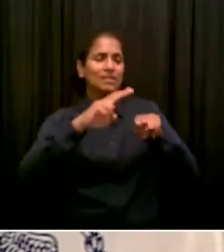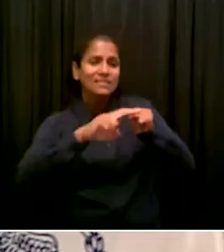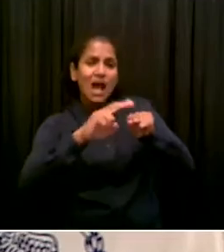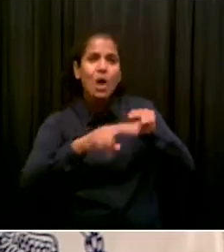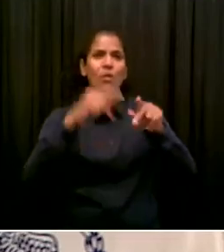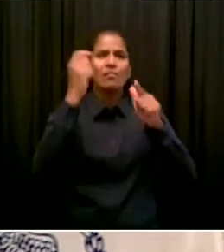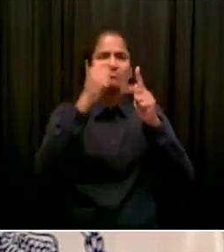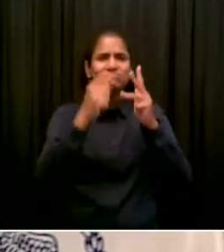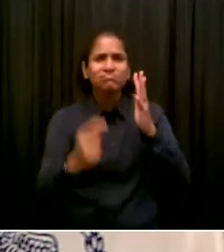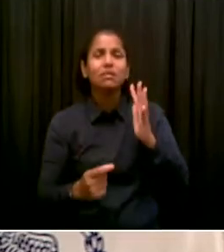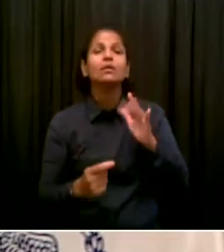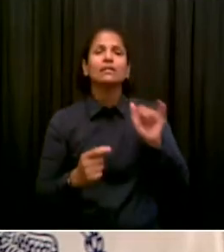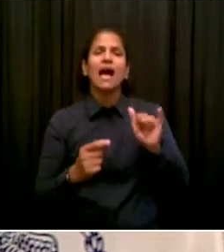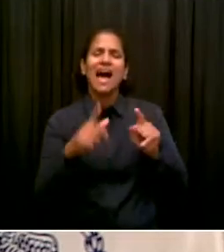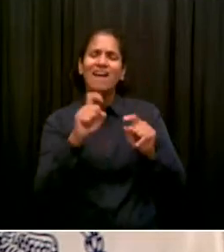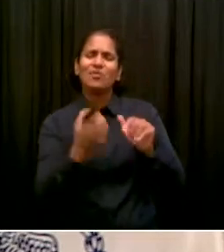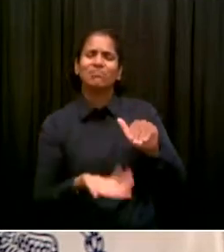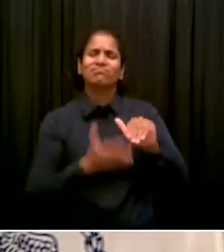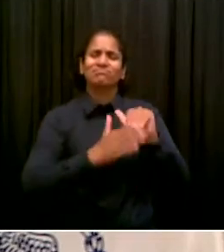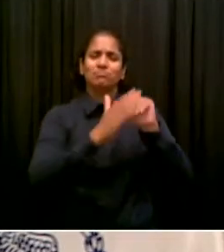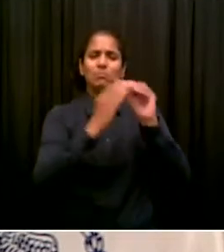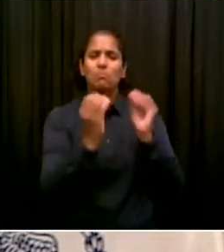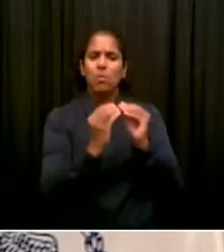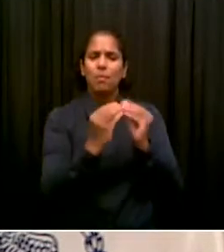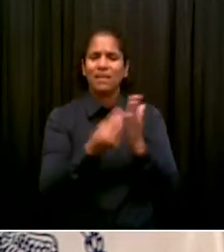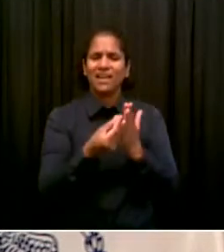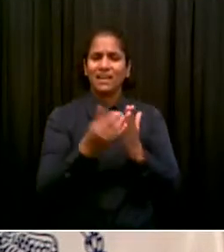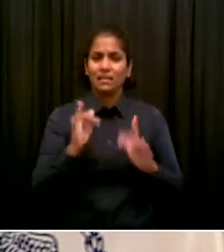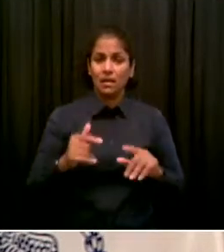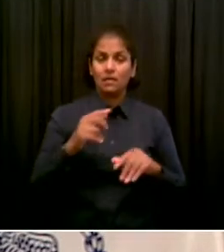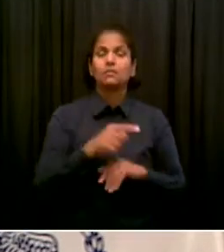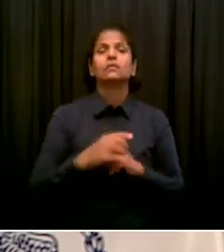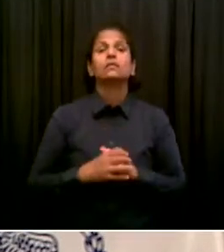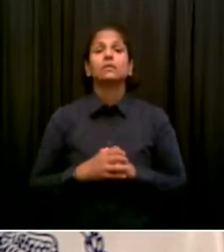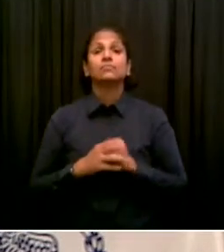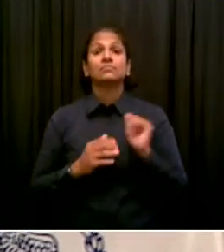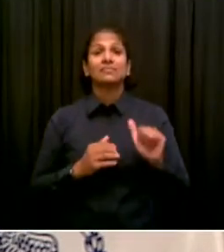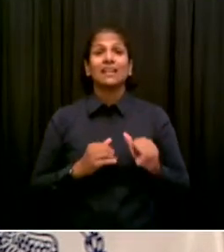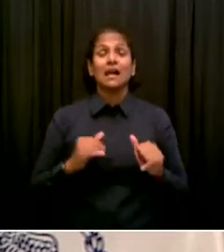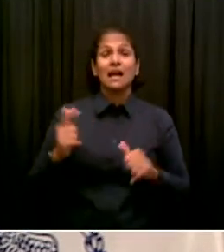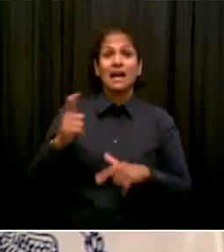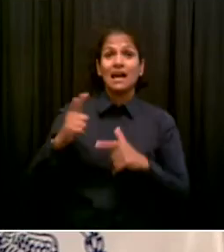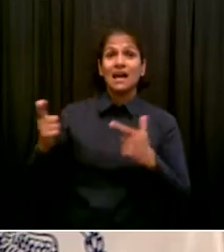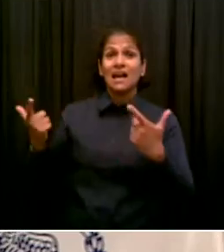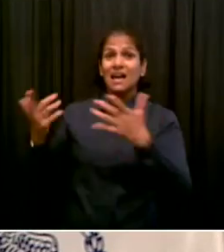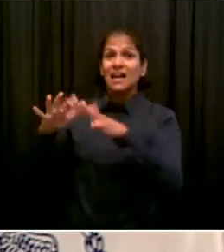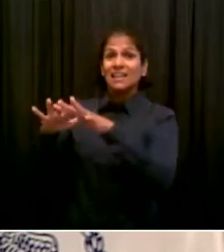WELCOME AND NEED AS MUCH INFRASTRUCRTUE AS POSSIBLE. THEY DO NOT HAVE ENOUGH MONEY FOR THAT FOR THE LONG-TERM AND WE NEED SUGGESTIVE PRICING TO